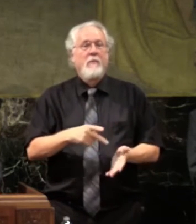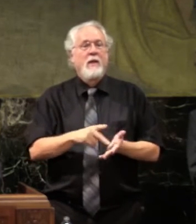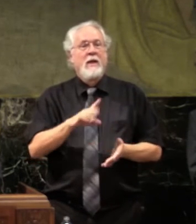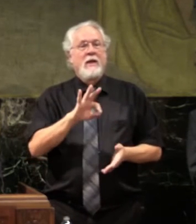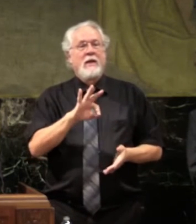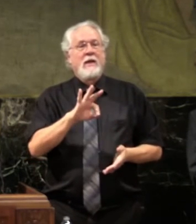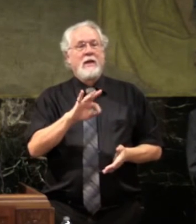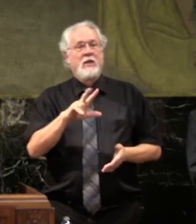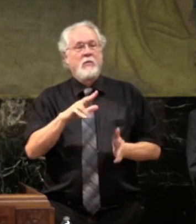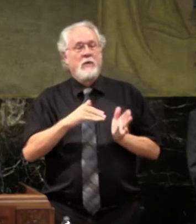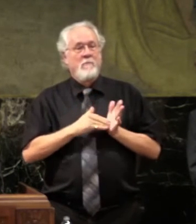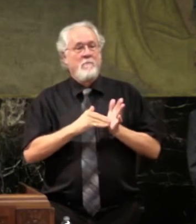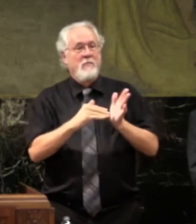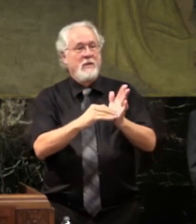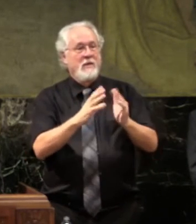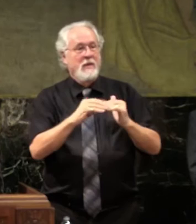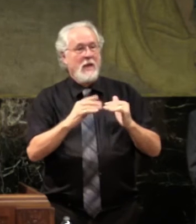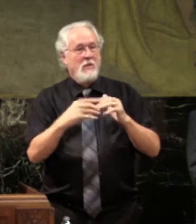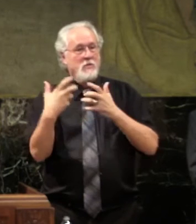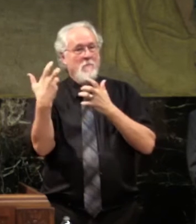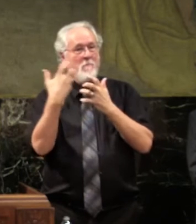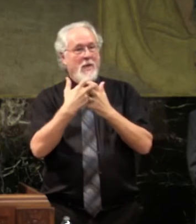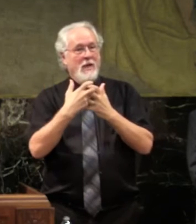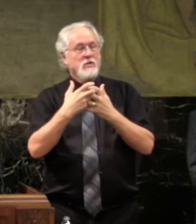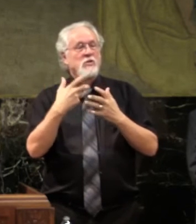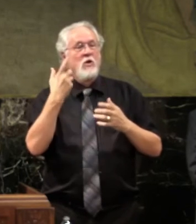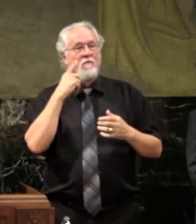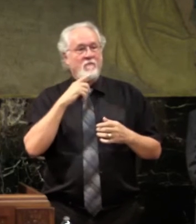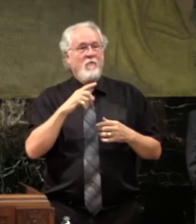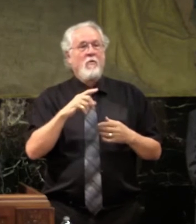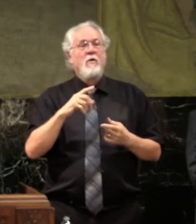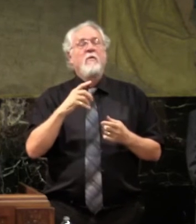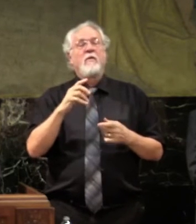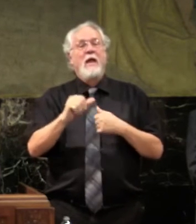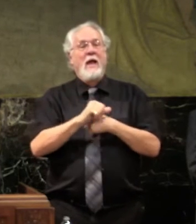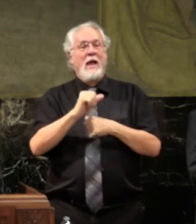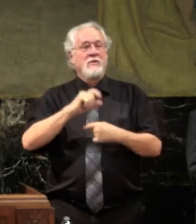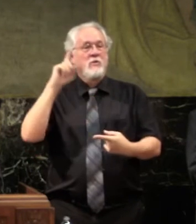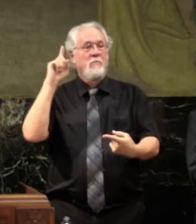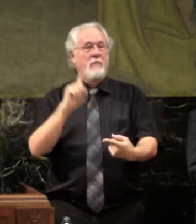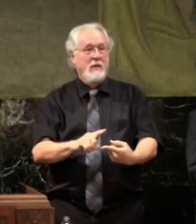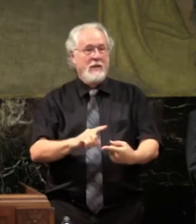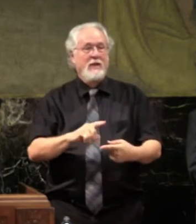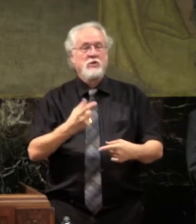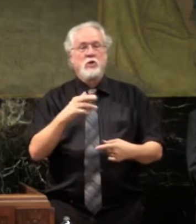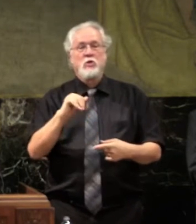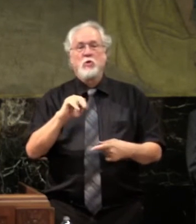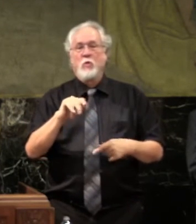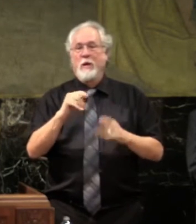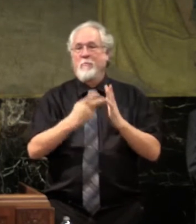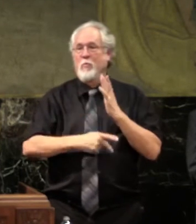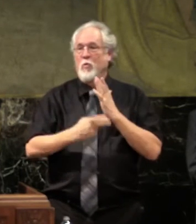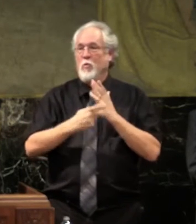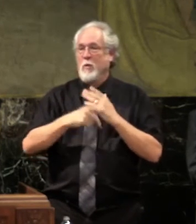million dollars and match for the hazard mitigation grant program for the August floods and i will point out that this is